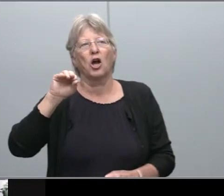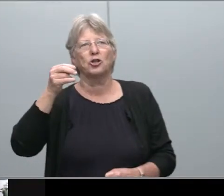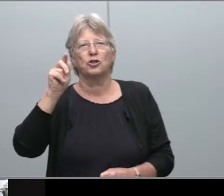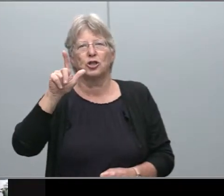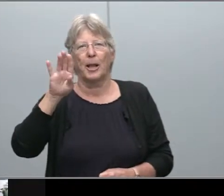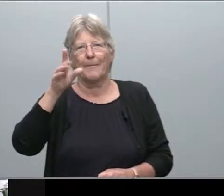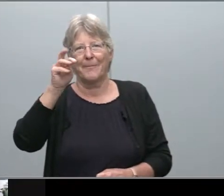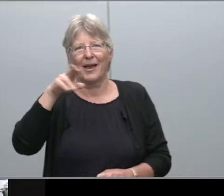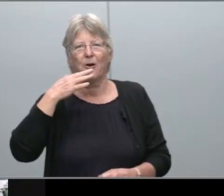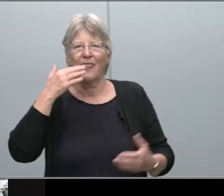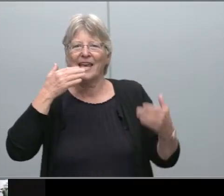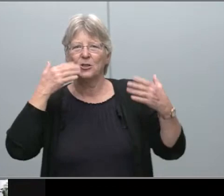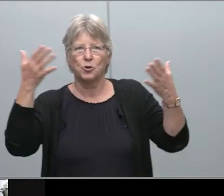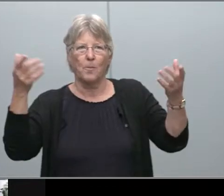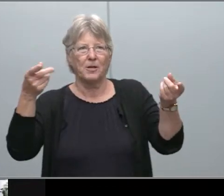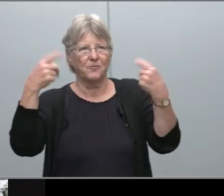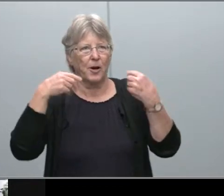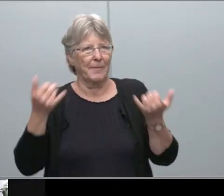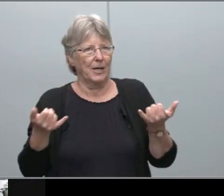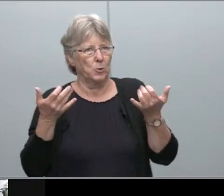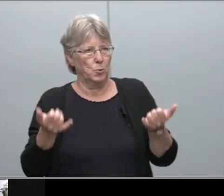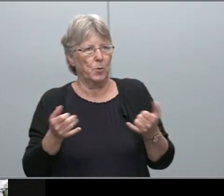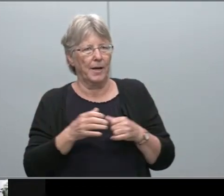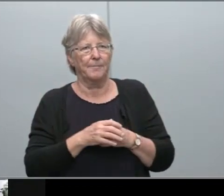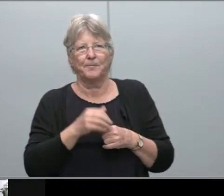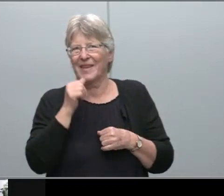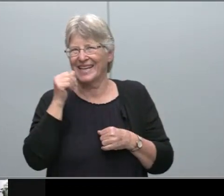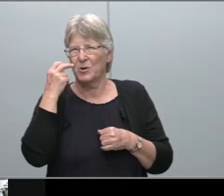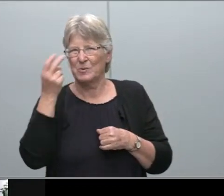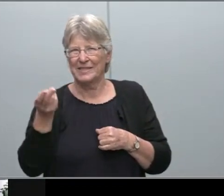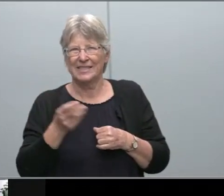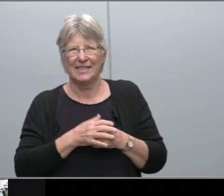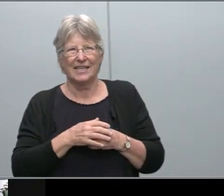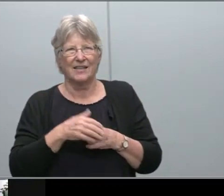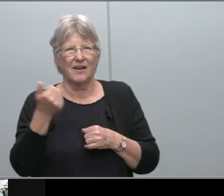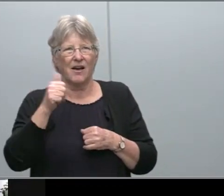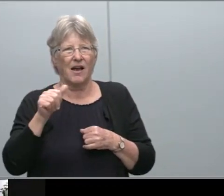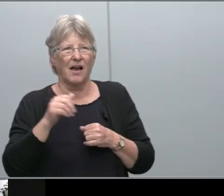And you have to, to the best of your ability, keep your students and staff safe.